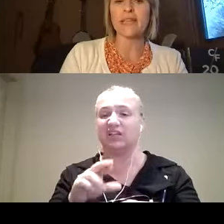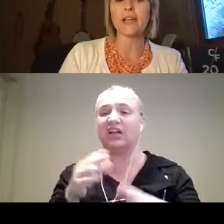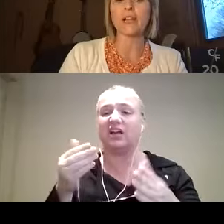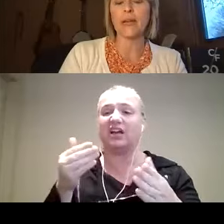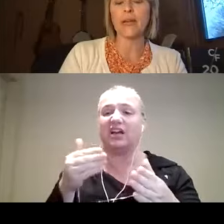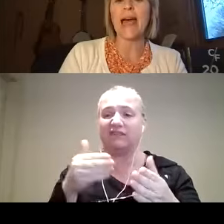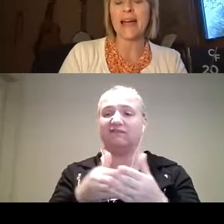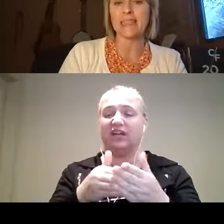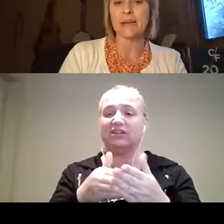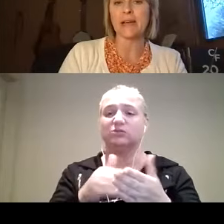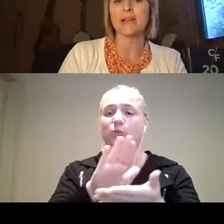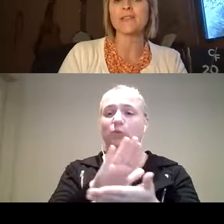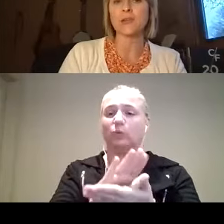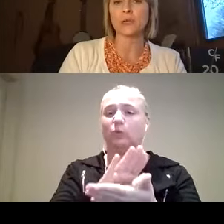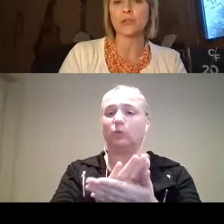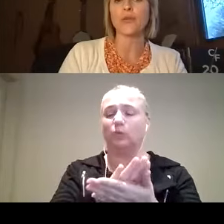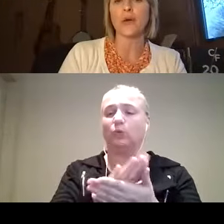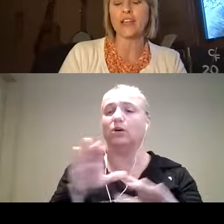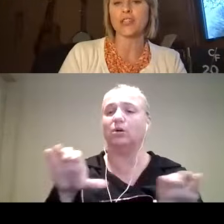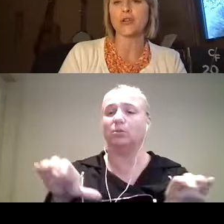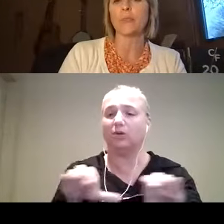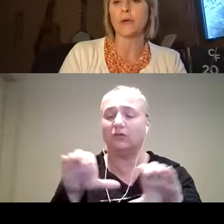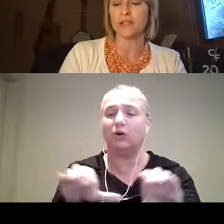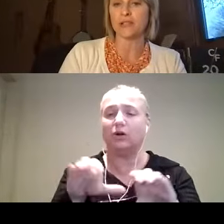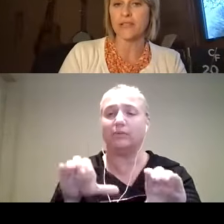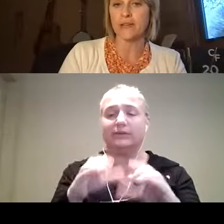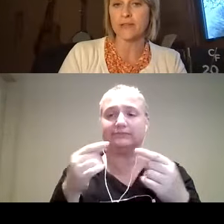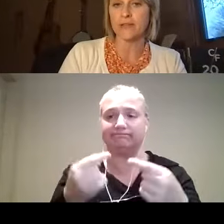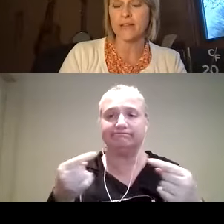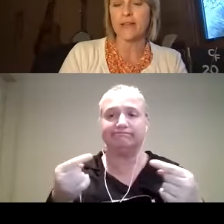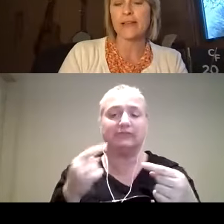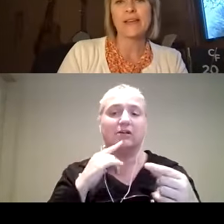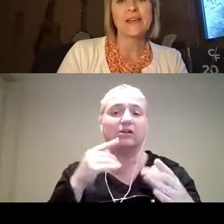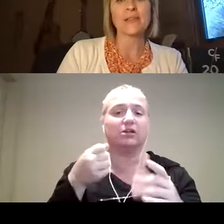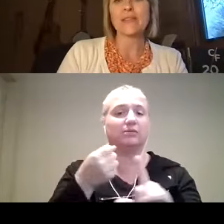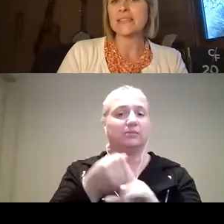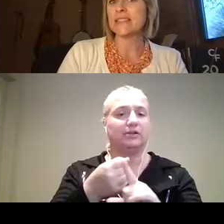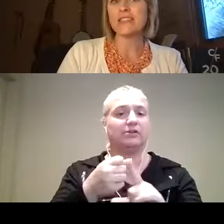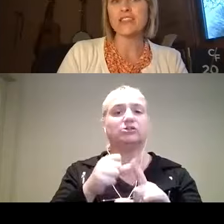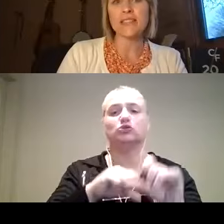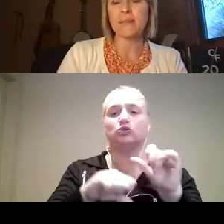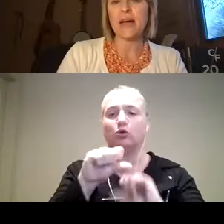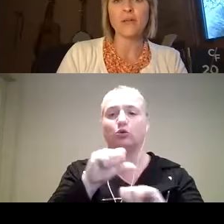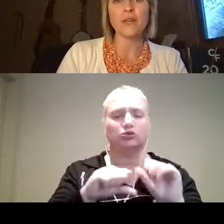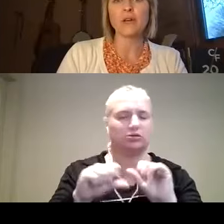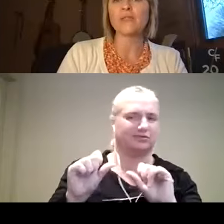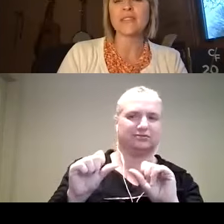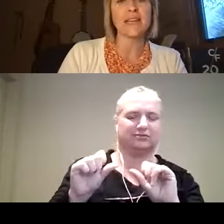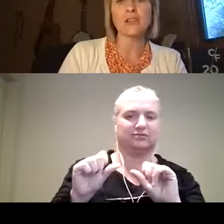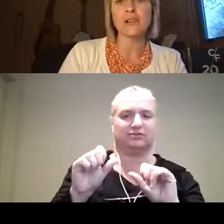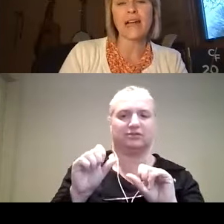including academic, social, vocational, or personal skills. So, this isn't just about kids are not,